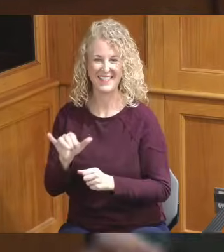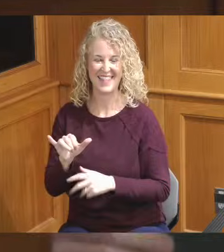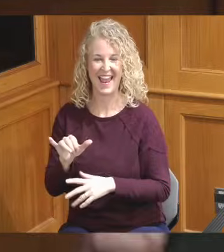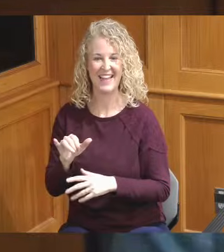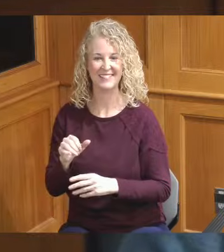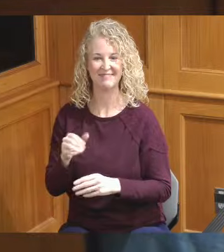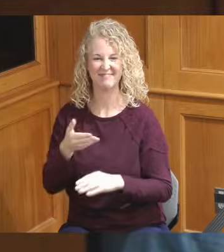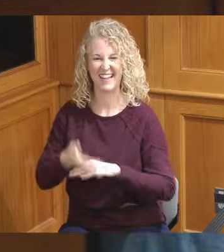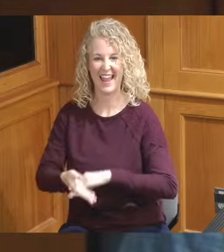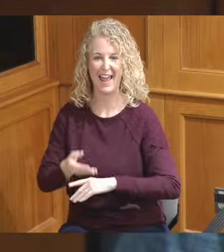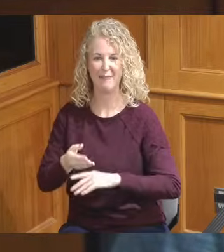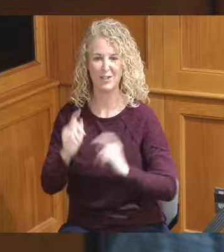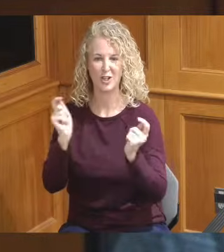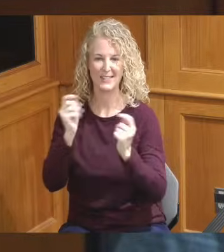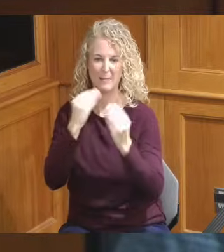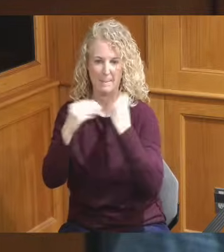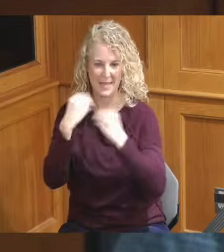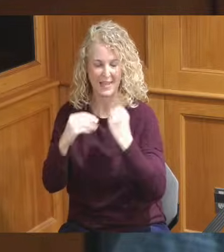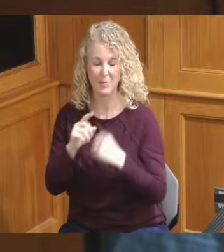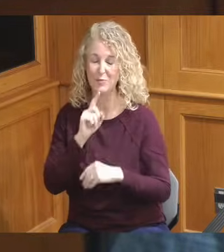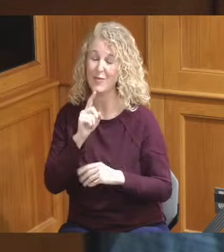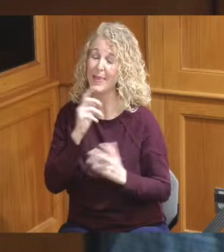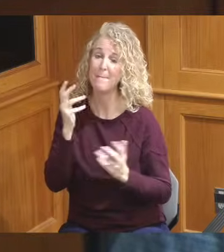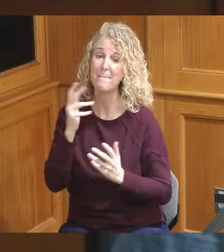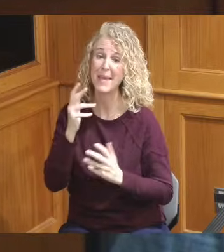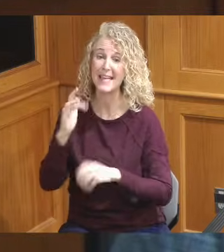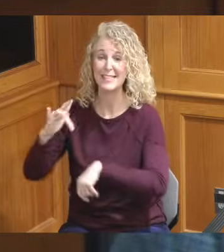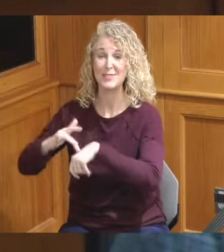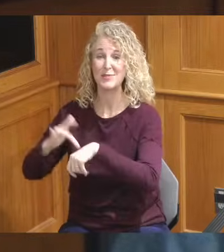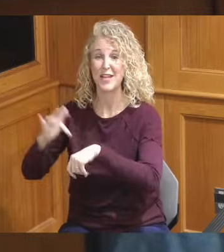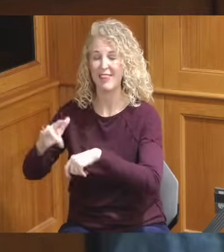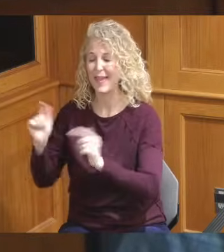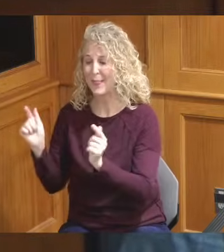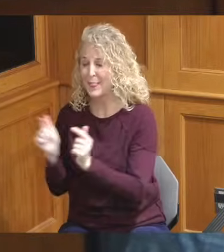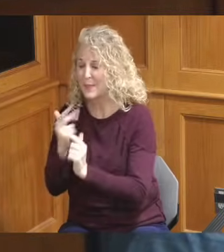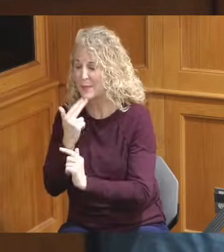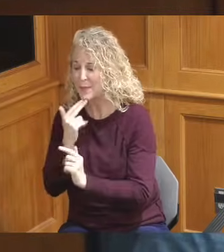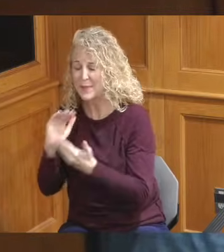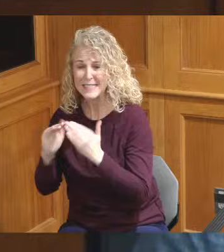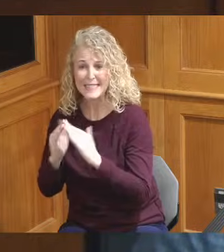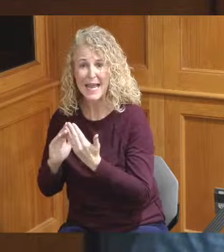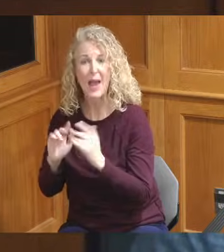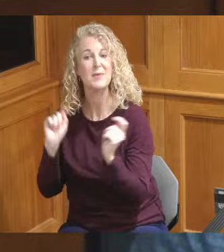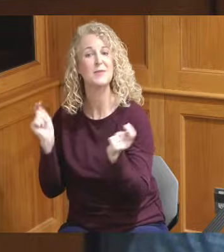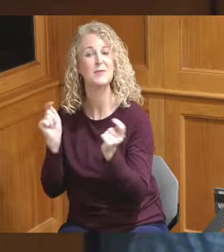afterwards. But it is really something to be out in Cheviot celebrating a historical event like our